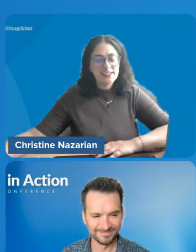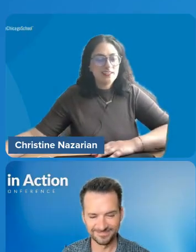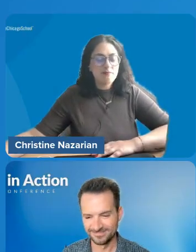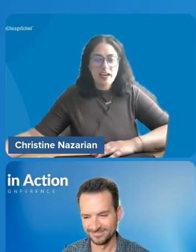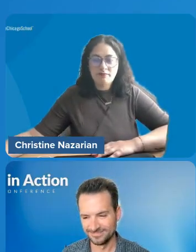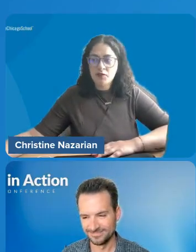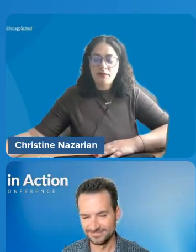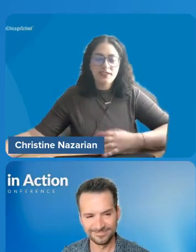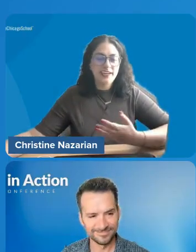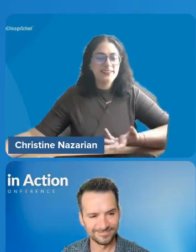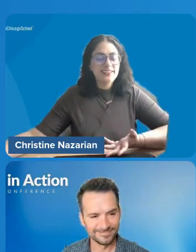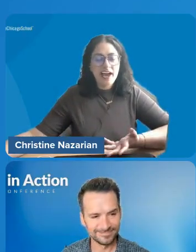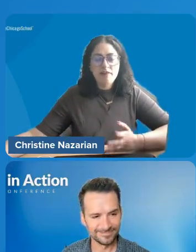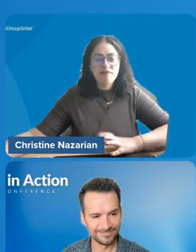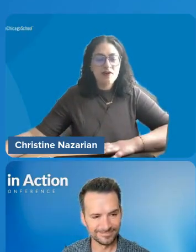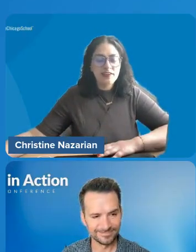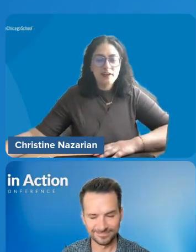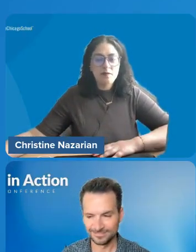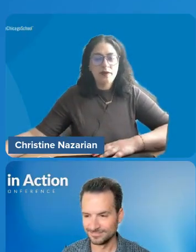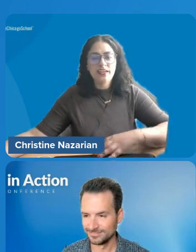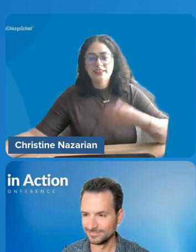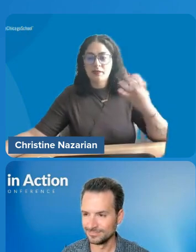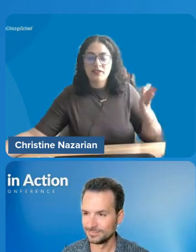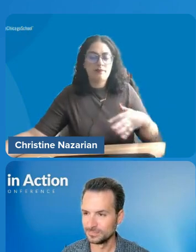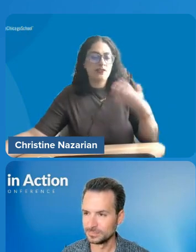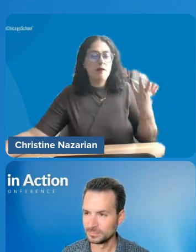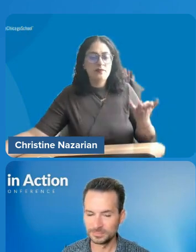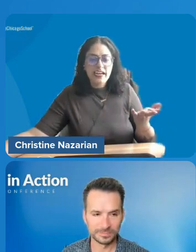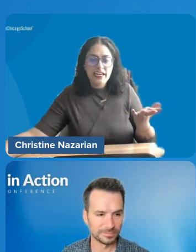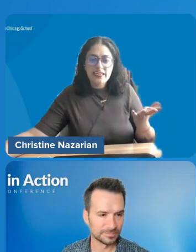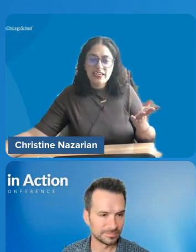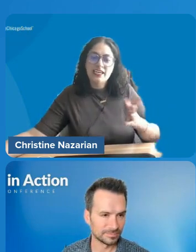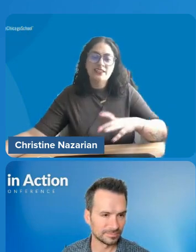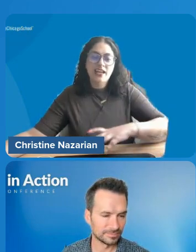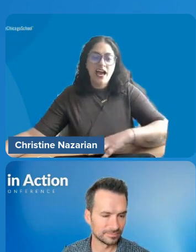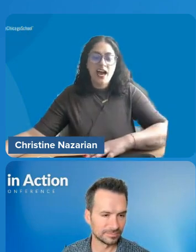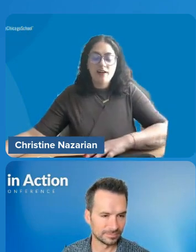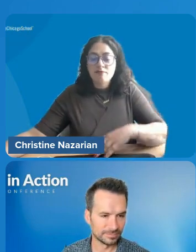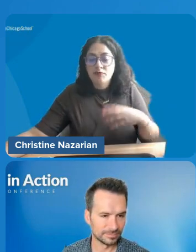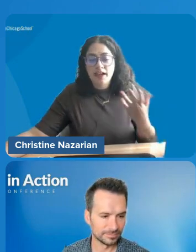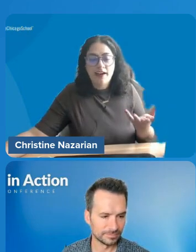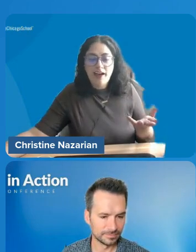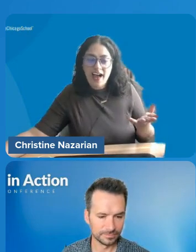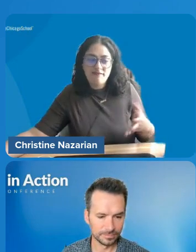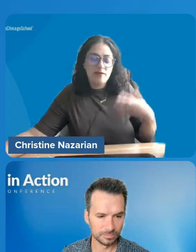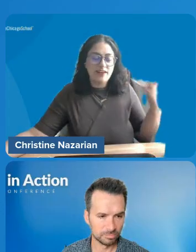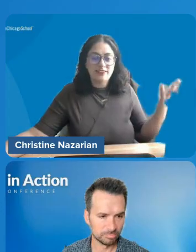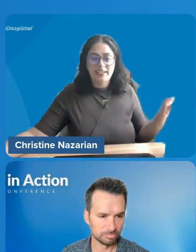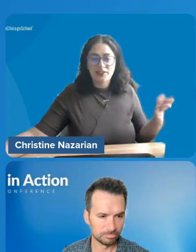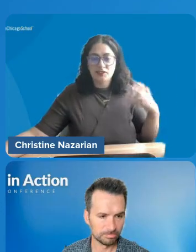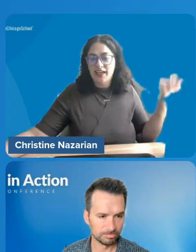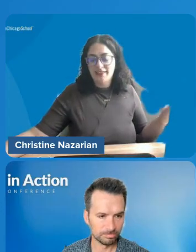Sometimes the website's down for a little bit, sometimes they're updating things. There have been sessions that things